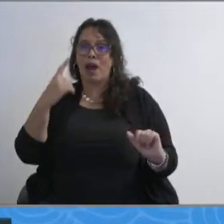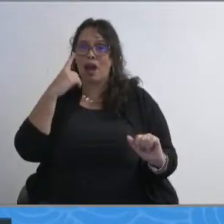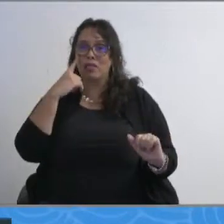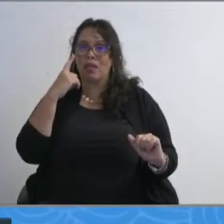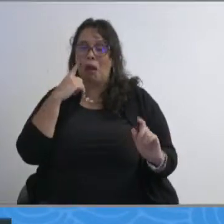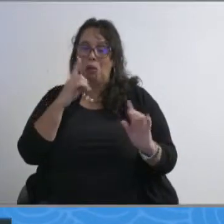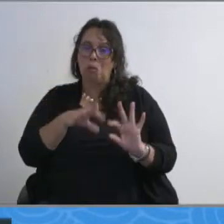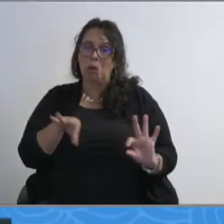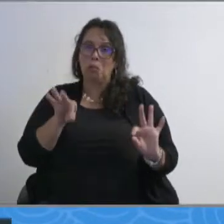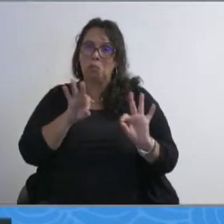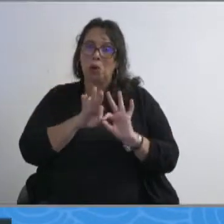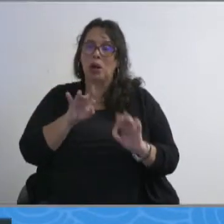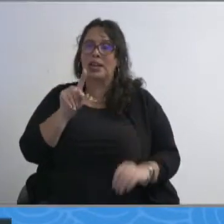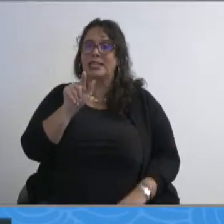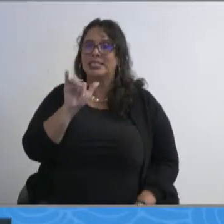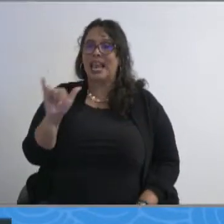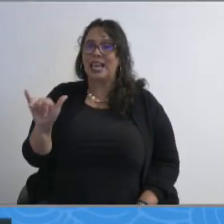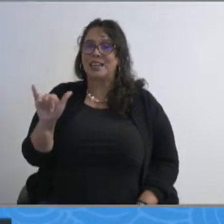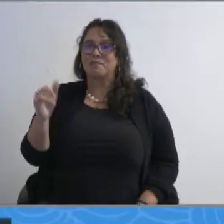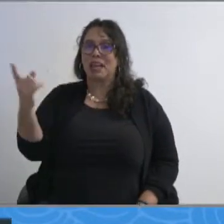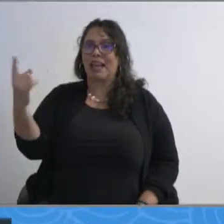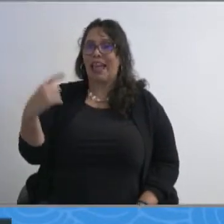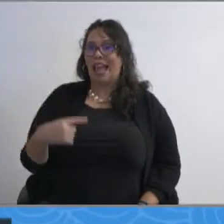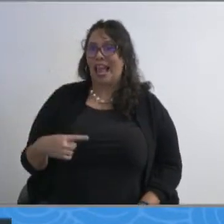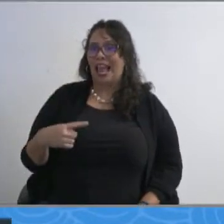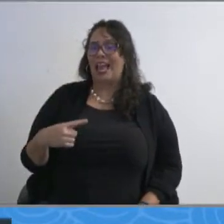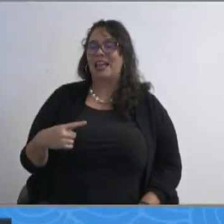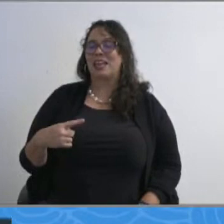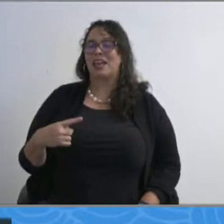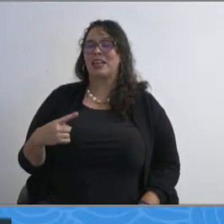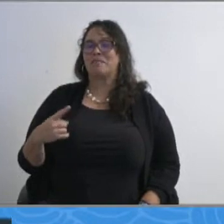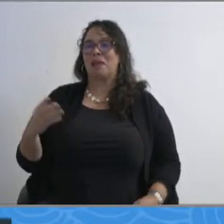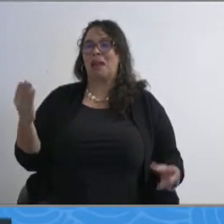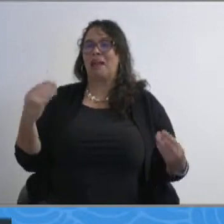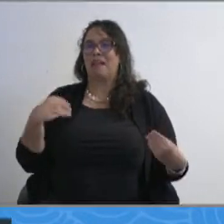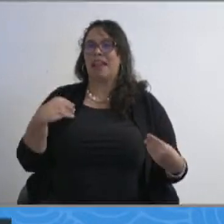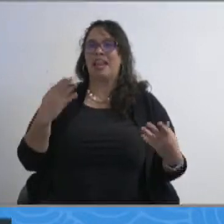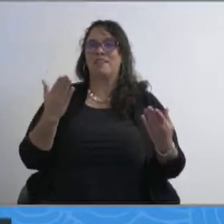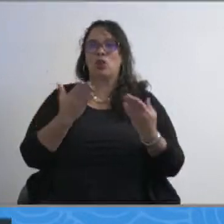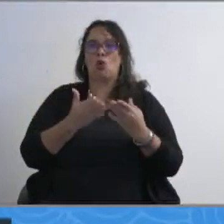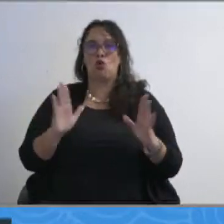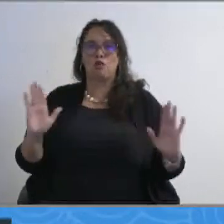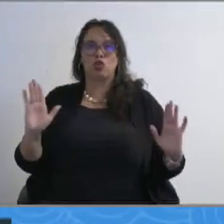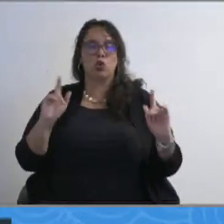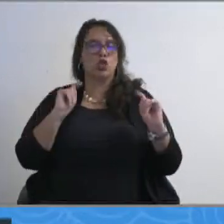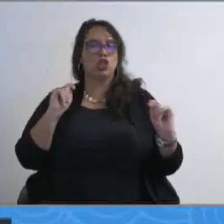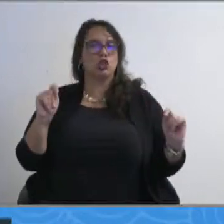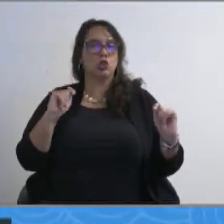if Tammy came and gave us an overview of what those tutoring initiatives are.